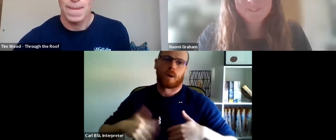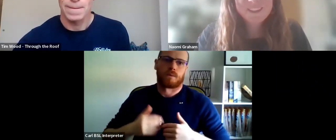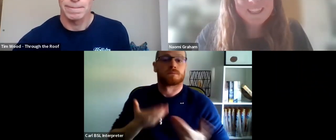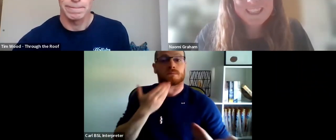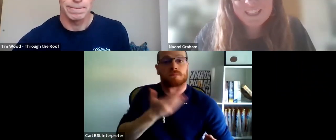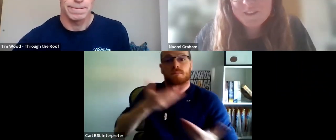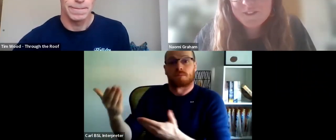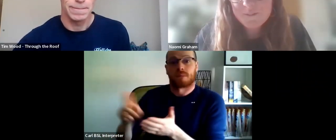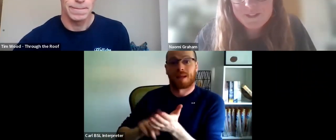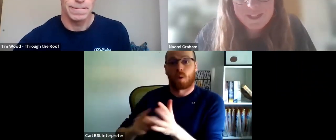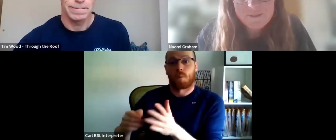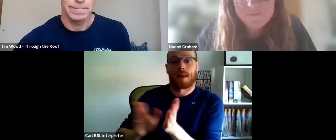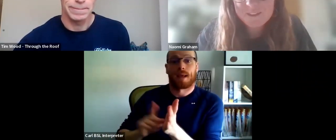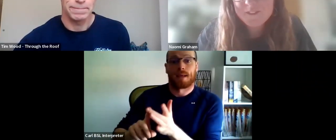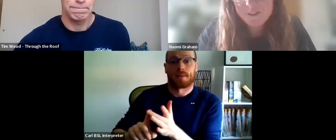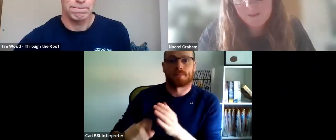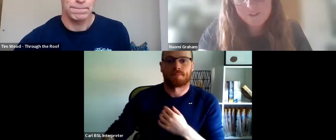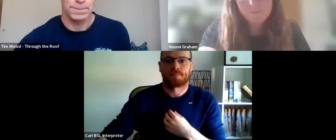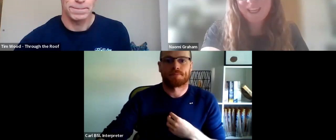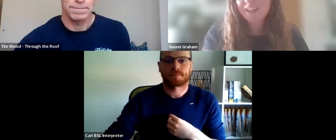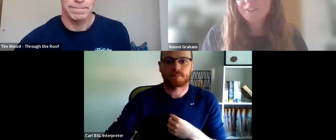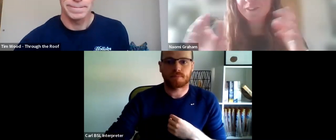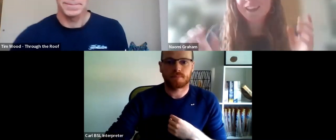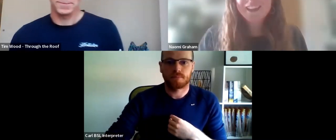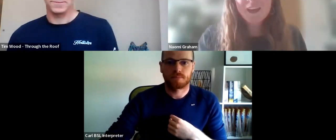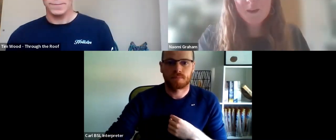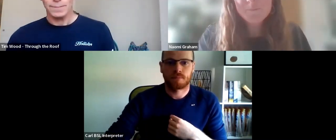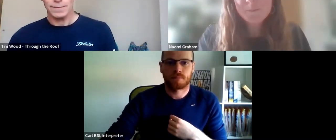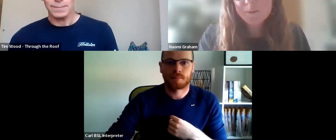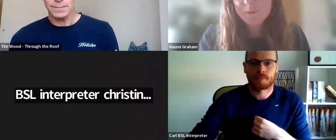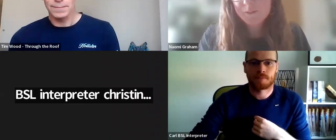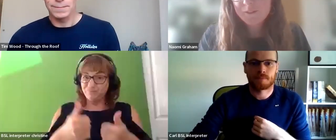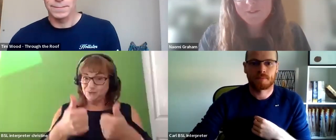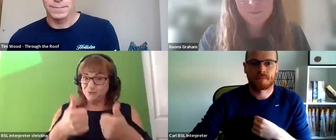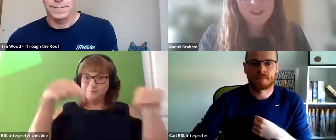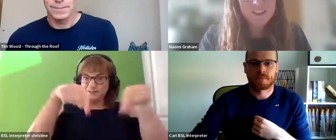Thank you so much Tim, it's such a pleasure to be here and to and be with all of you this morning.